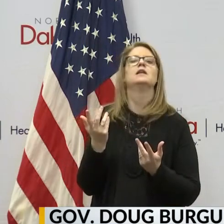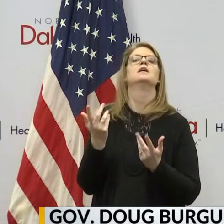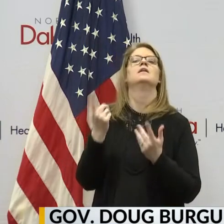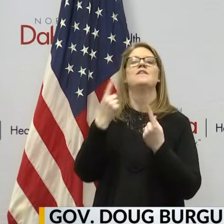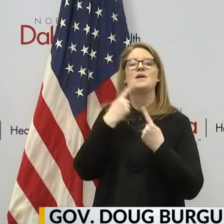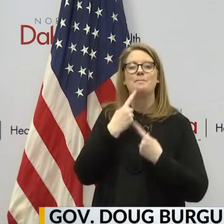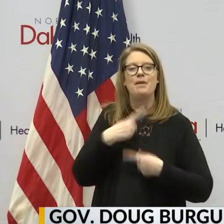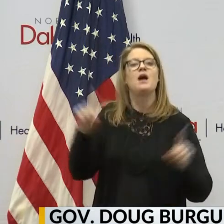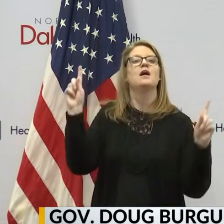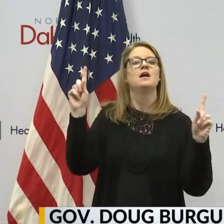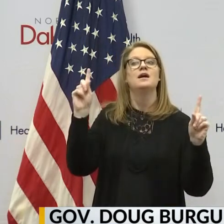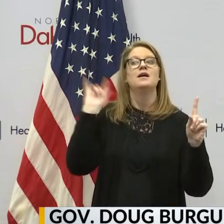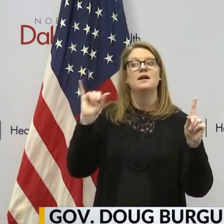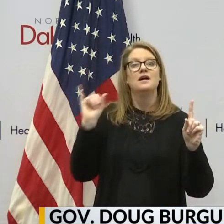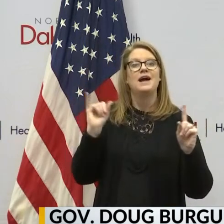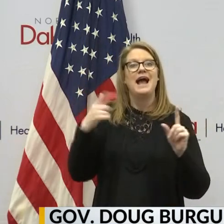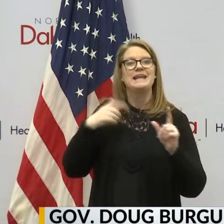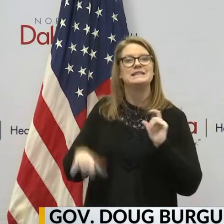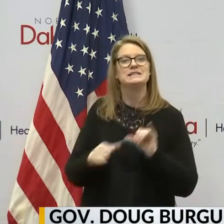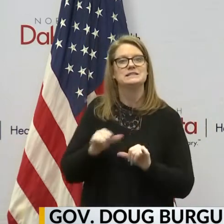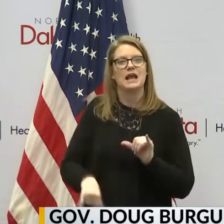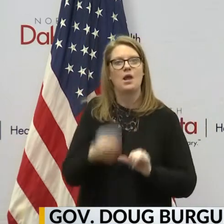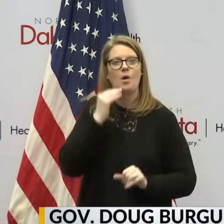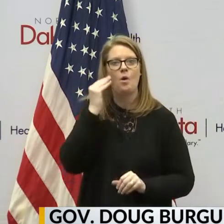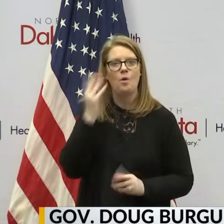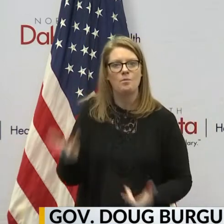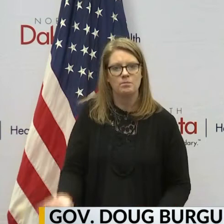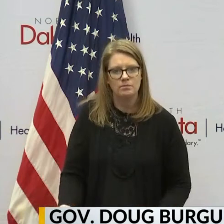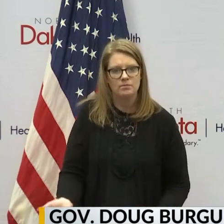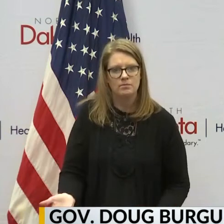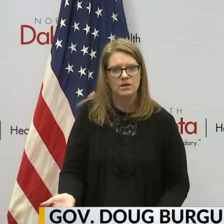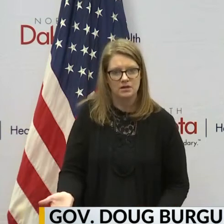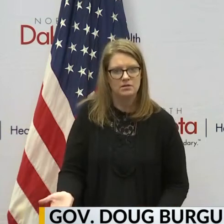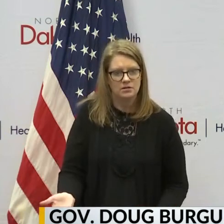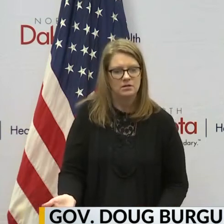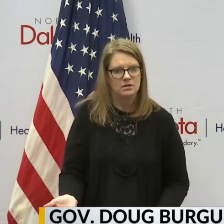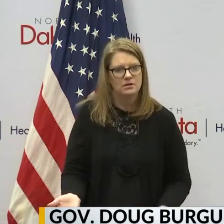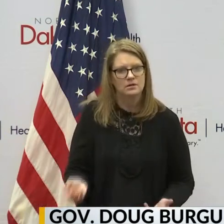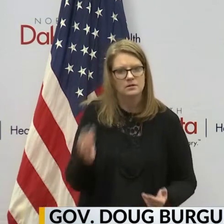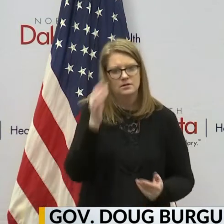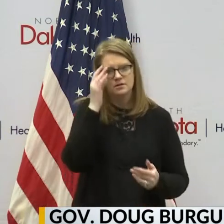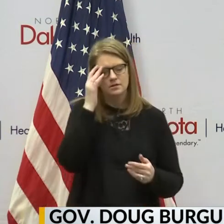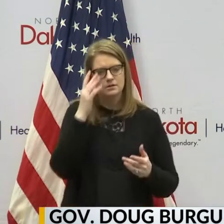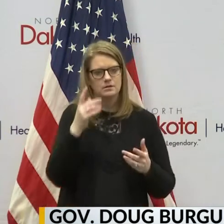THAT ARE GIVEN, BECAUSE YOU DON'T KNOW ANYBODY THAT IS SICK, IF YOU KNOW SOMEONE WHO IS SICK OR VERY SICK, IF YOU KNOW SOMEONE WHO HAS DIED, YOU TAKE IT MORE SERIOUSLY AND